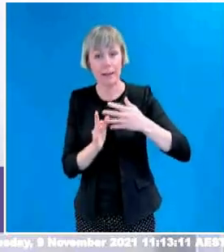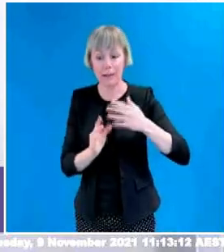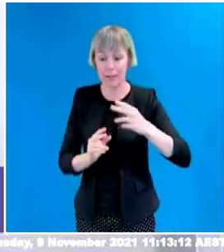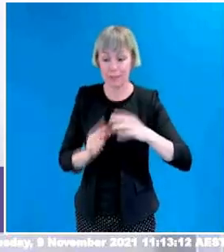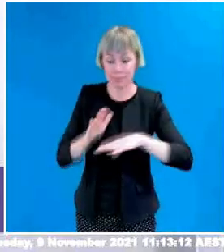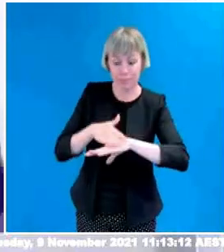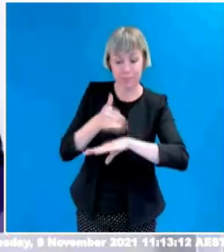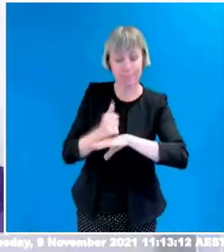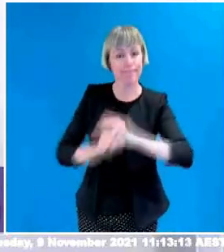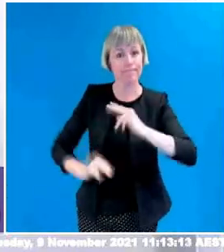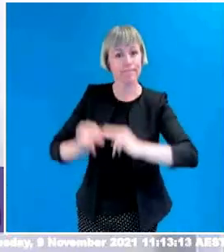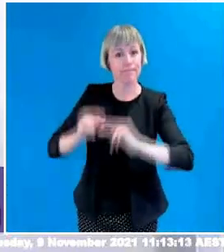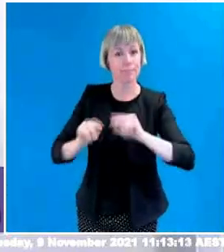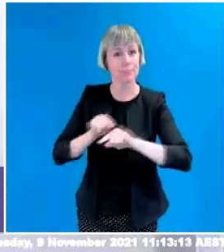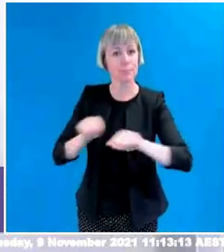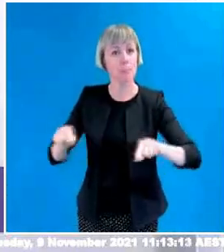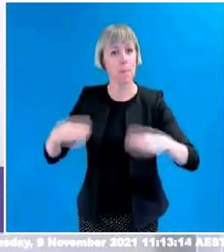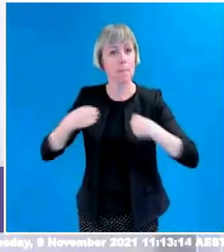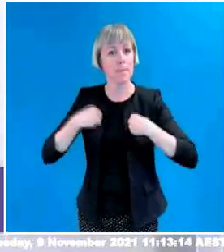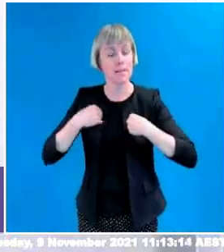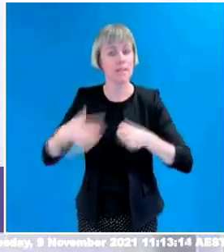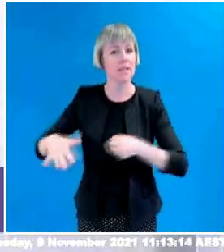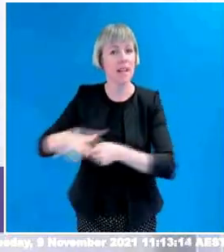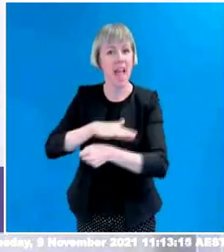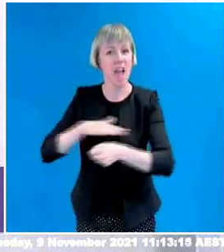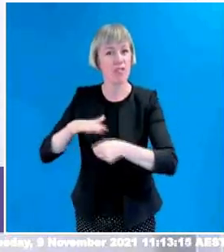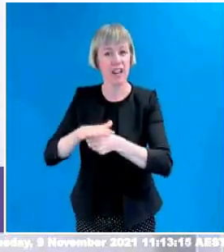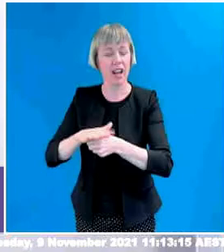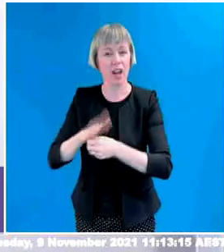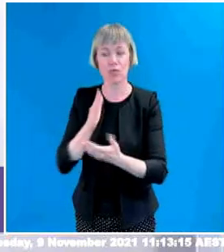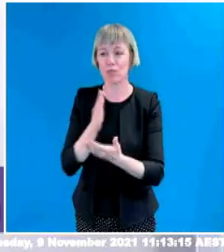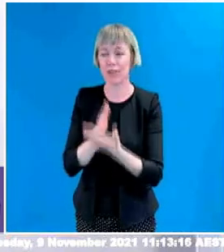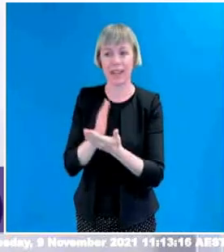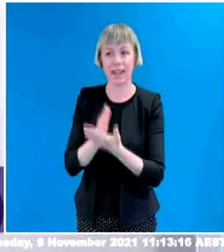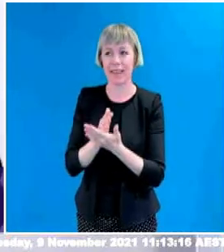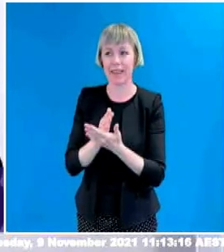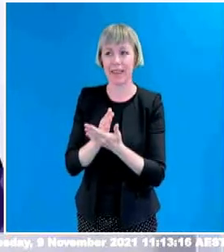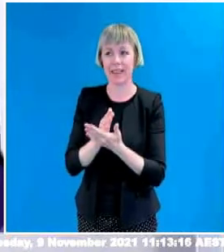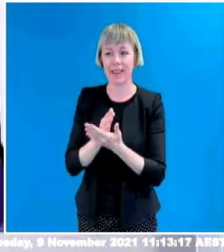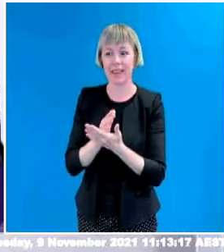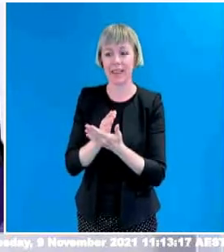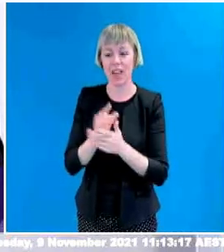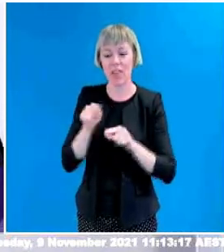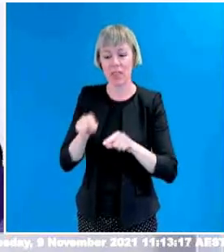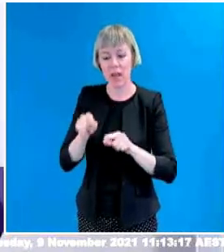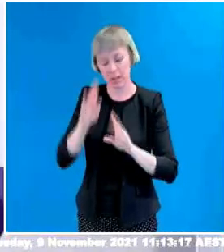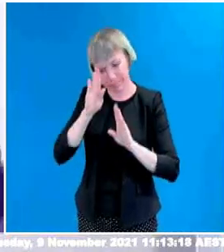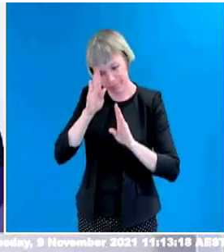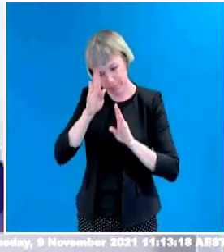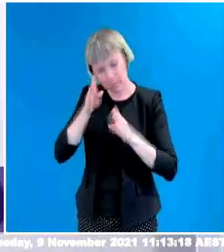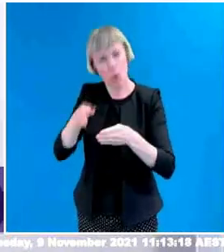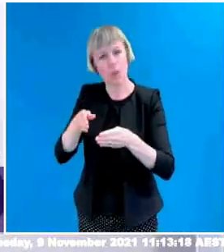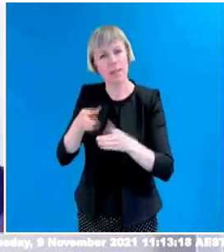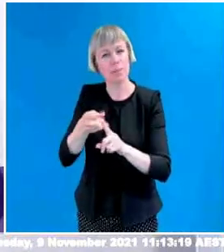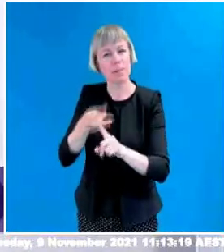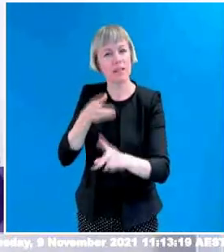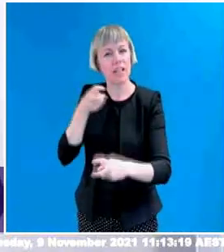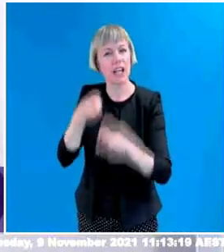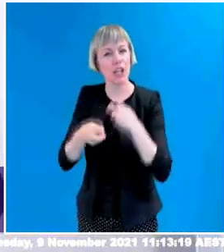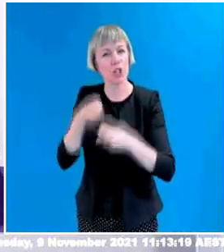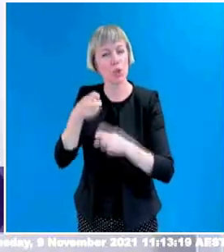rights area have followed particular issues that are relevant to some of the